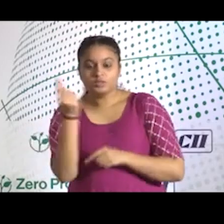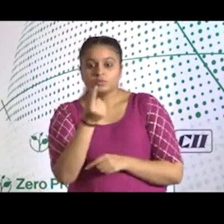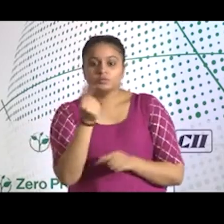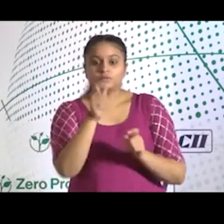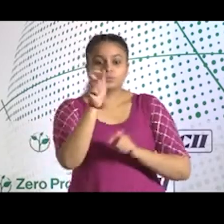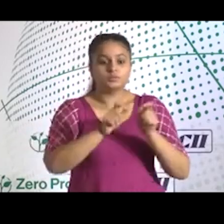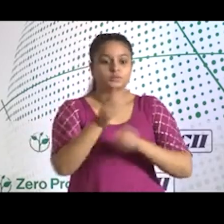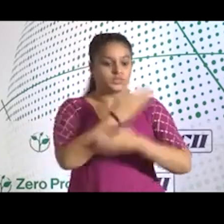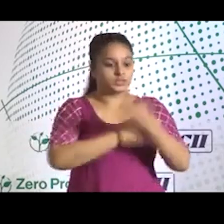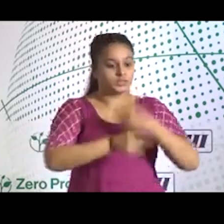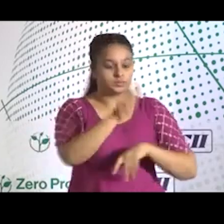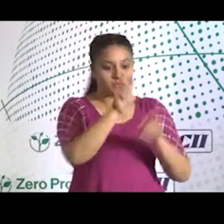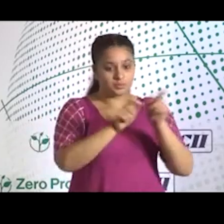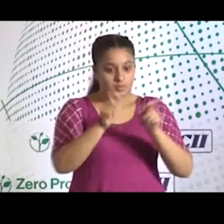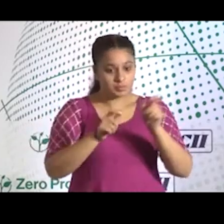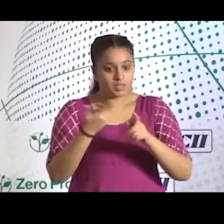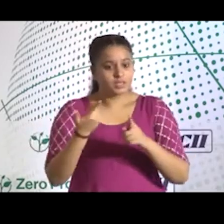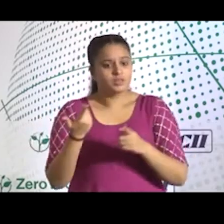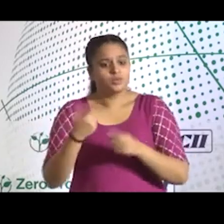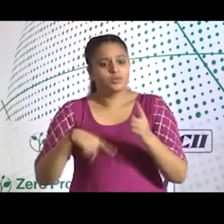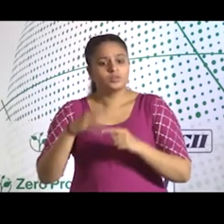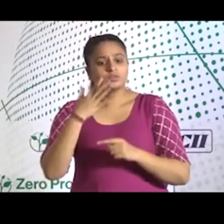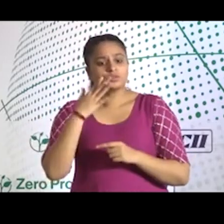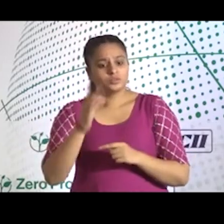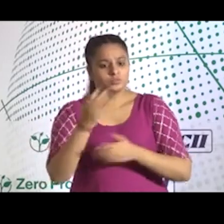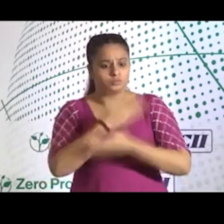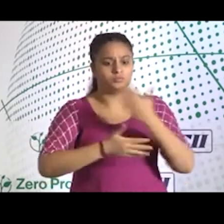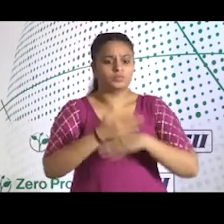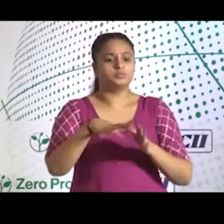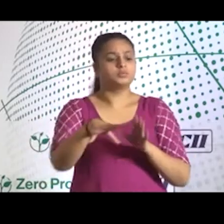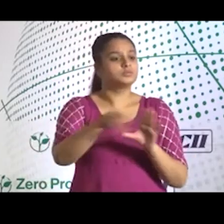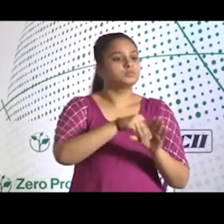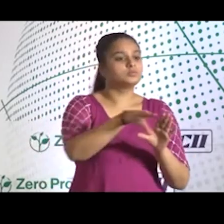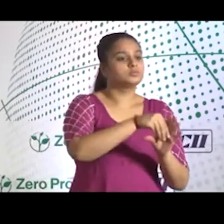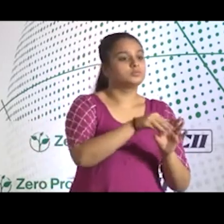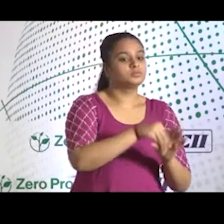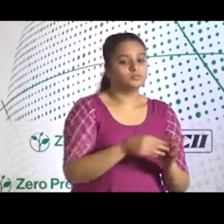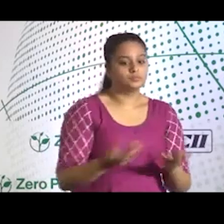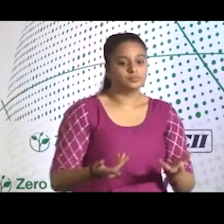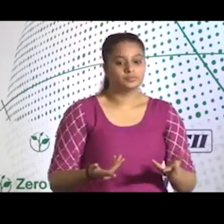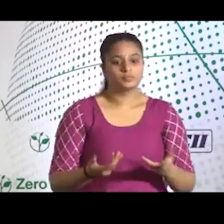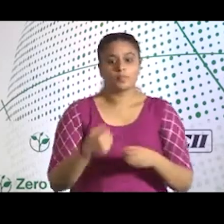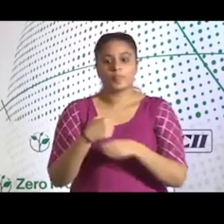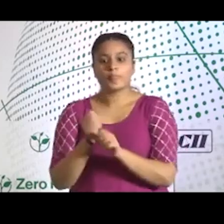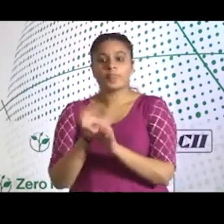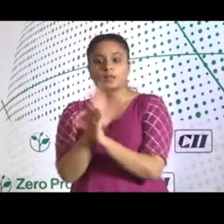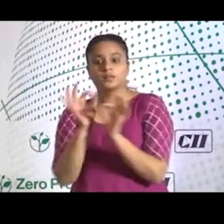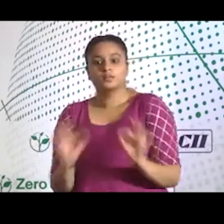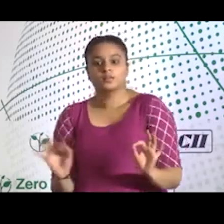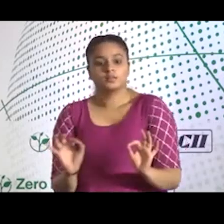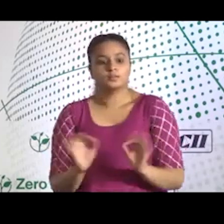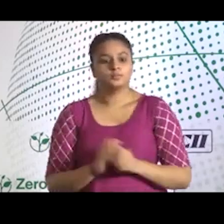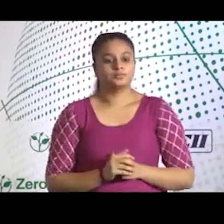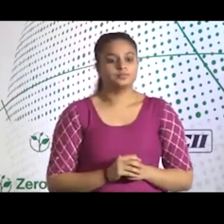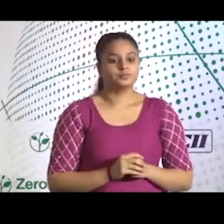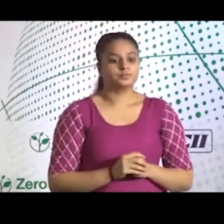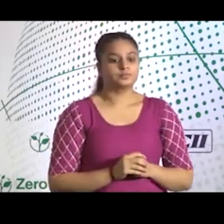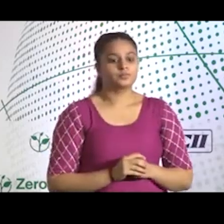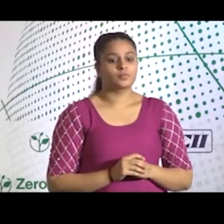They perform tests of various prototypes of the product itself, but they also collect foundational knowledge about what